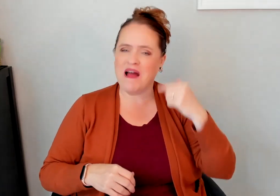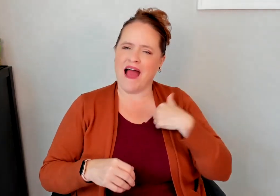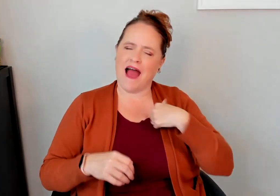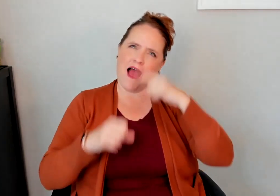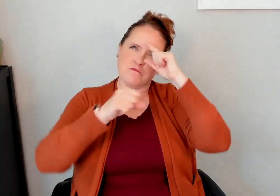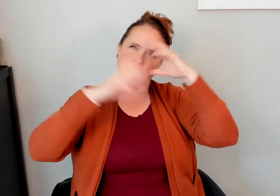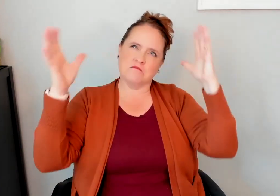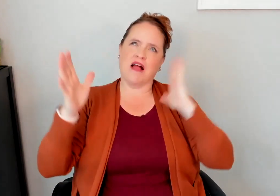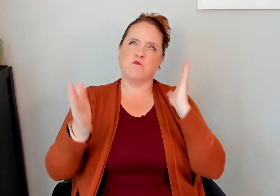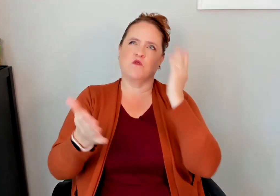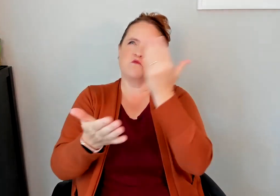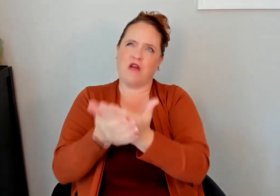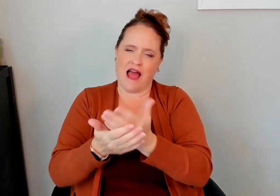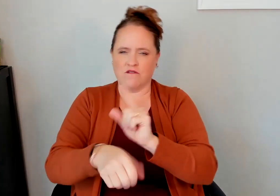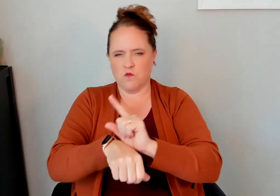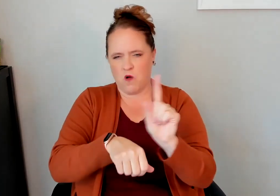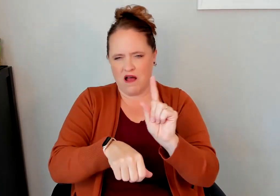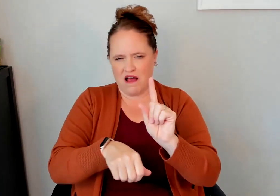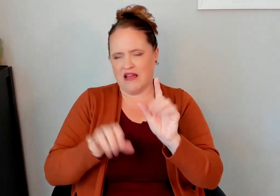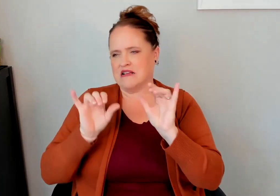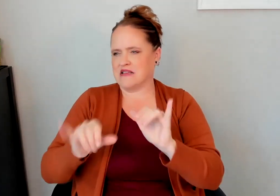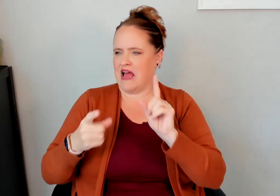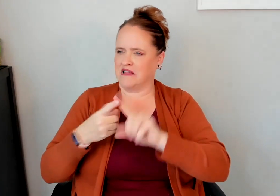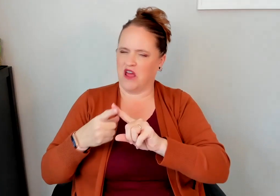i had imagined you know if we get to my channel at one o'clock i'm going to want to leave by